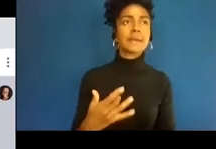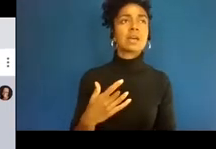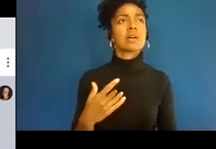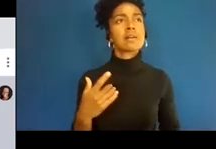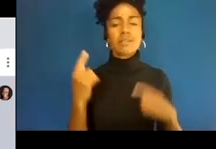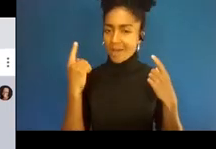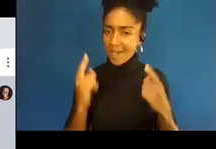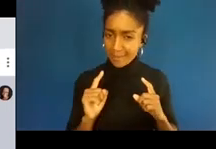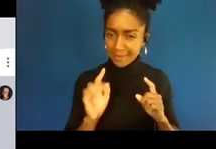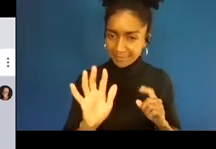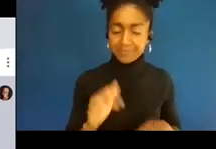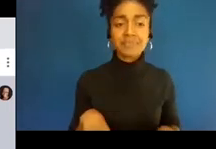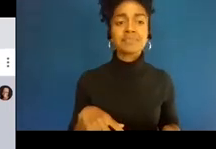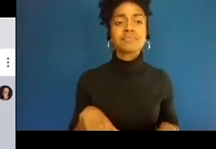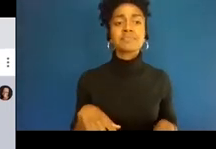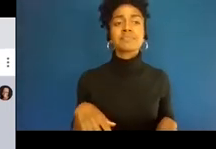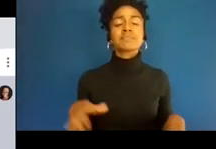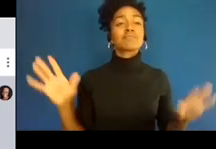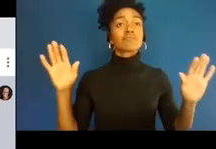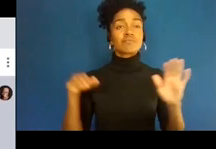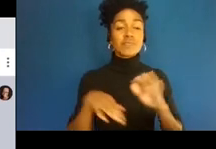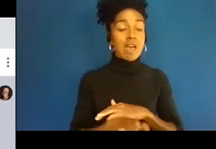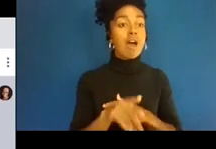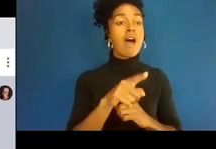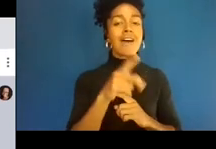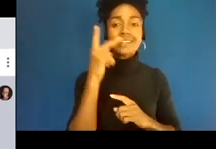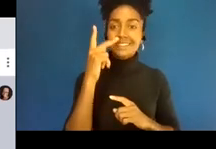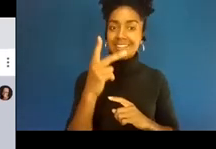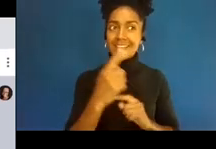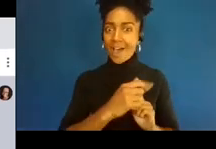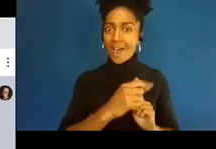and you see someone who looks like you who was a tutor,